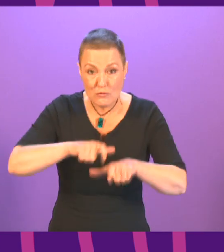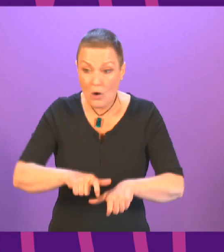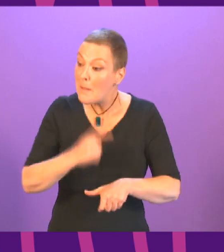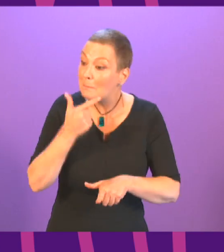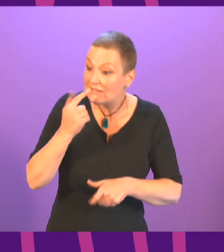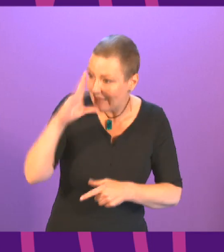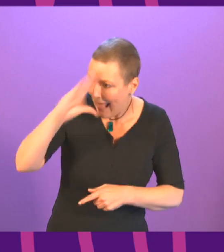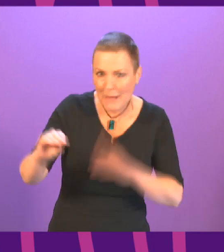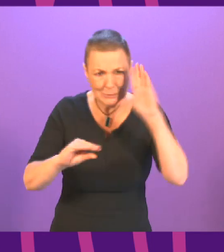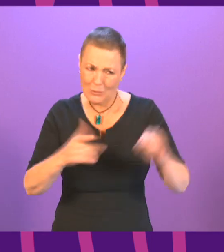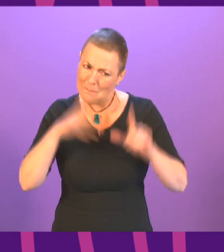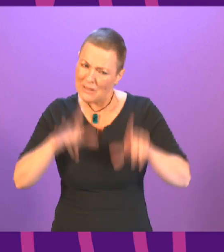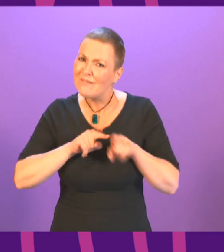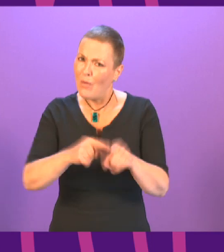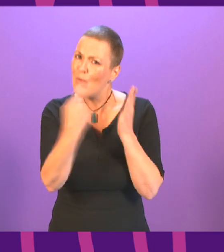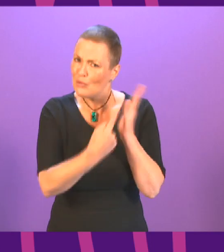communicate it to people the length and breadth of the country.